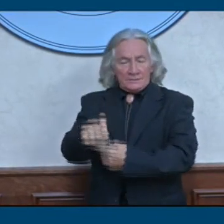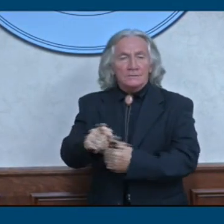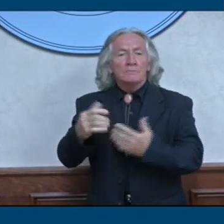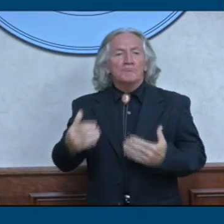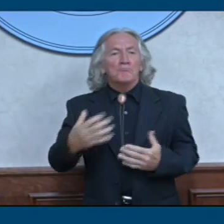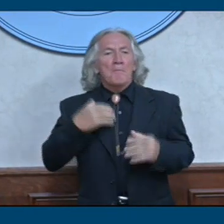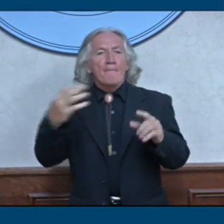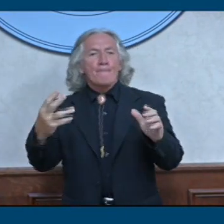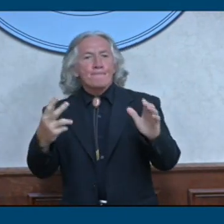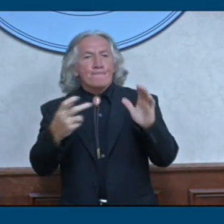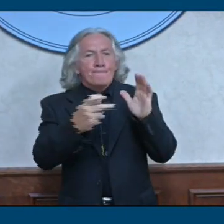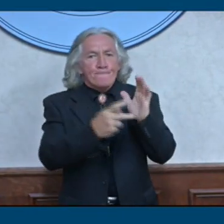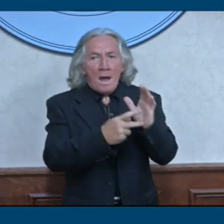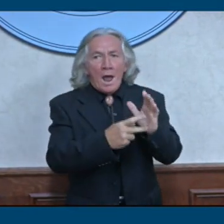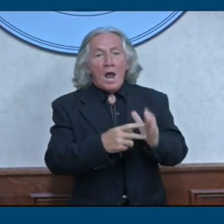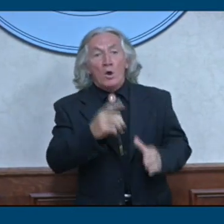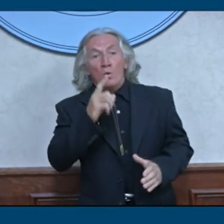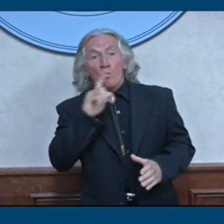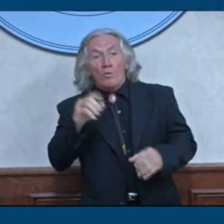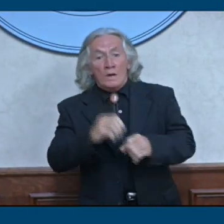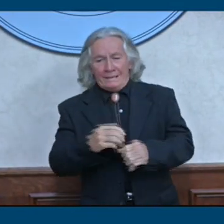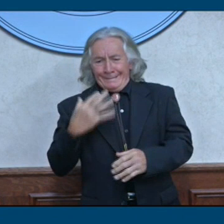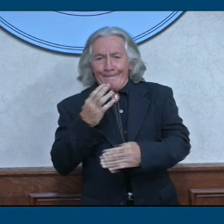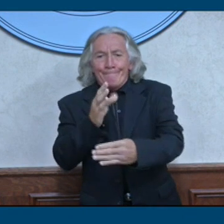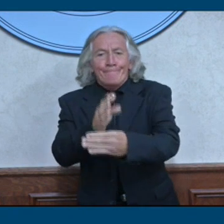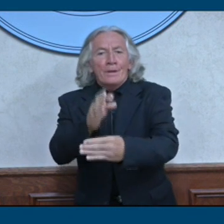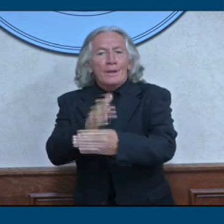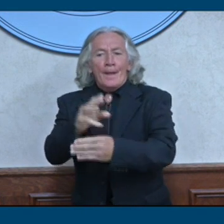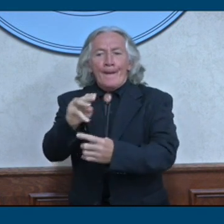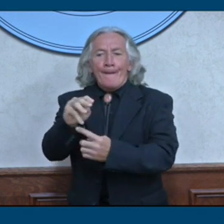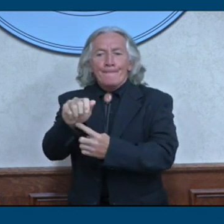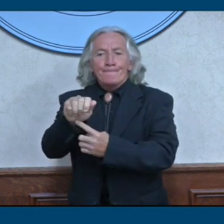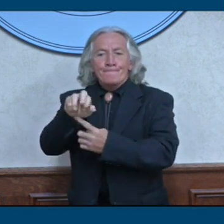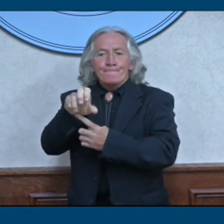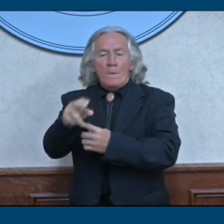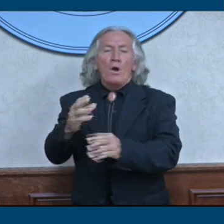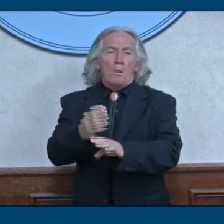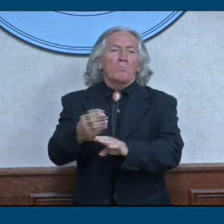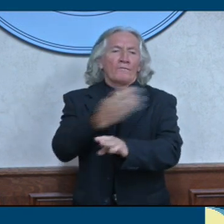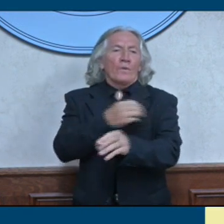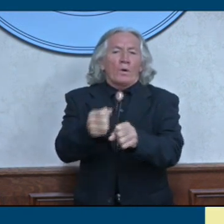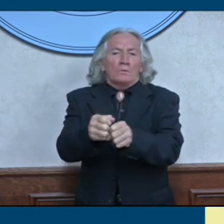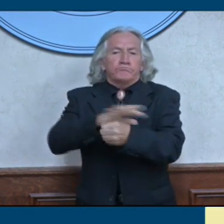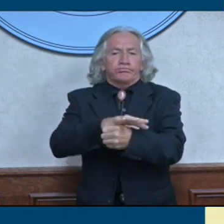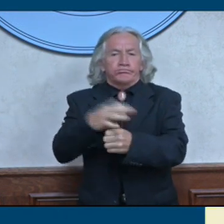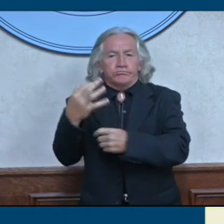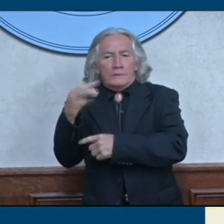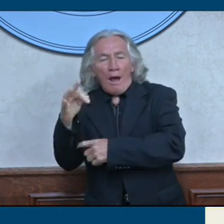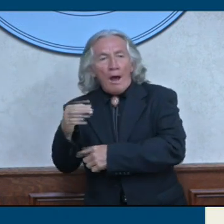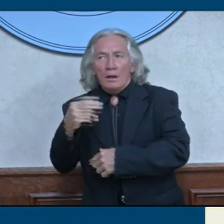SLIDE HERE THAT TALKS ABOUT TOTAL BEDS AVAILABLE IN TEXAS AND IT ACTUALLY STARTS WHERE